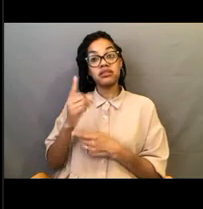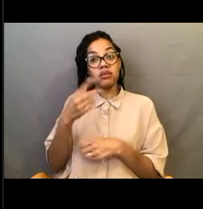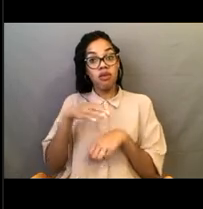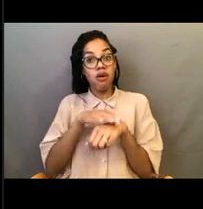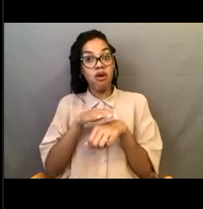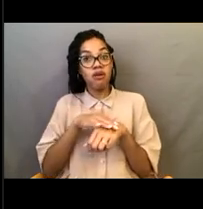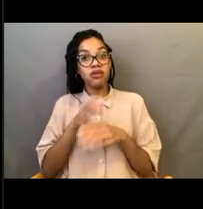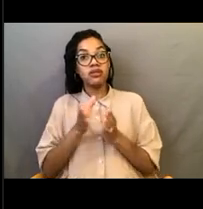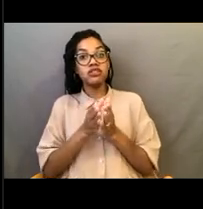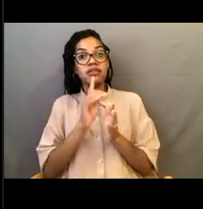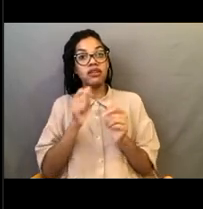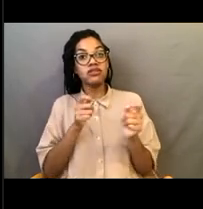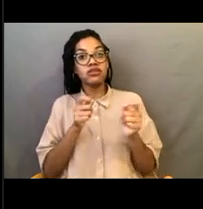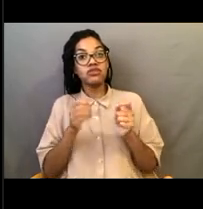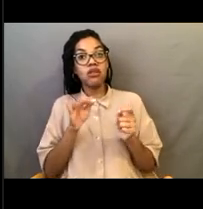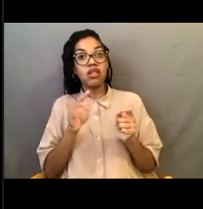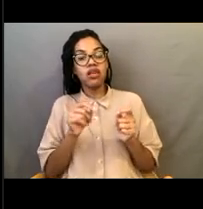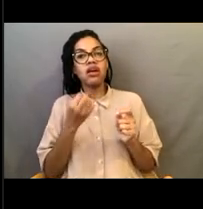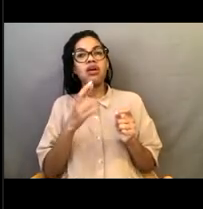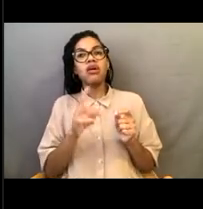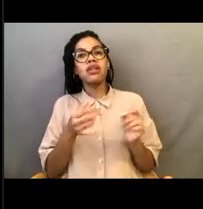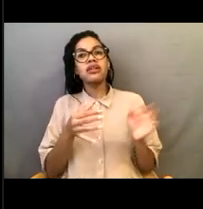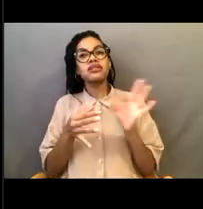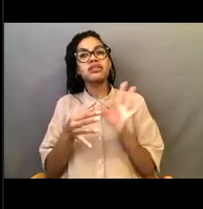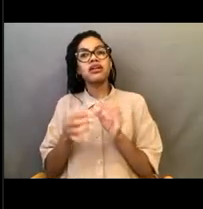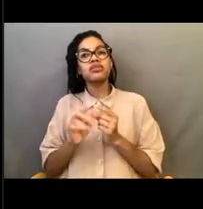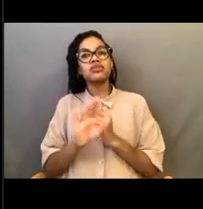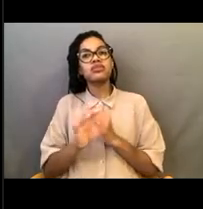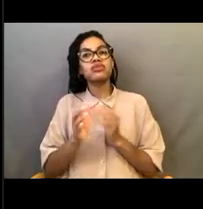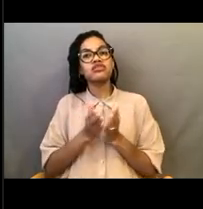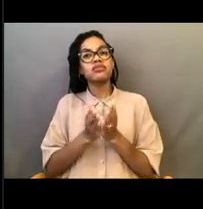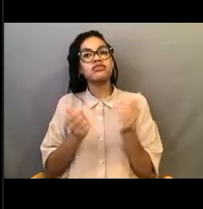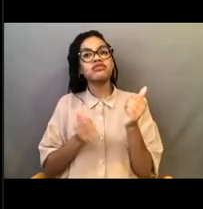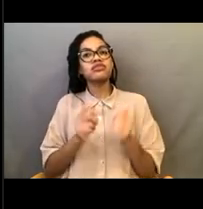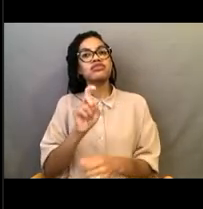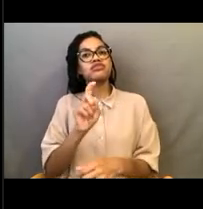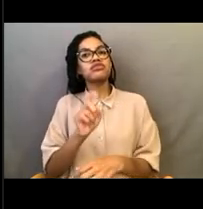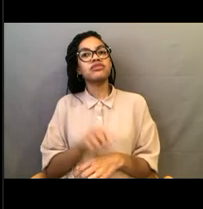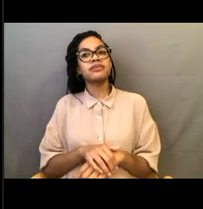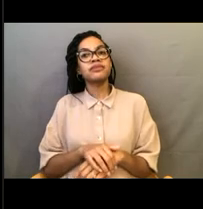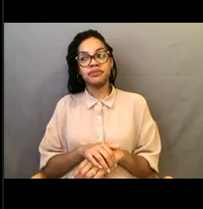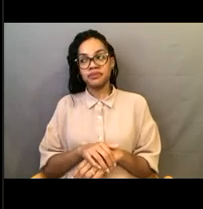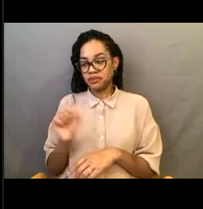or is it attached to your ship? Yes, that is a great question.